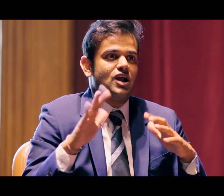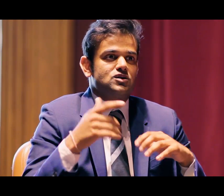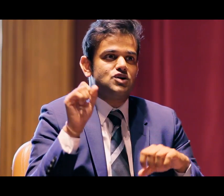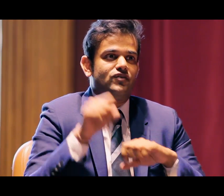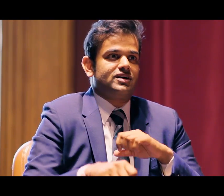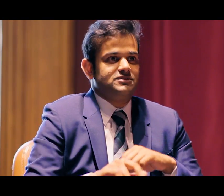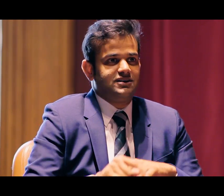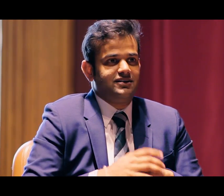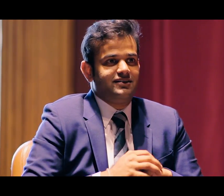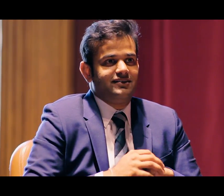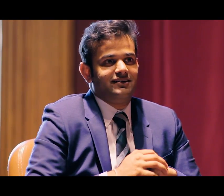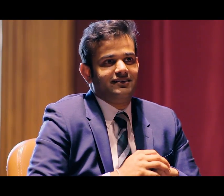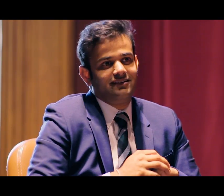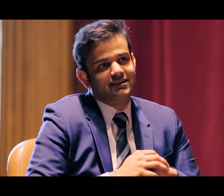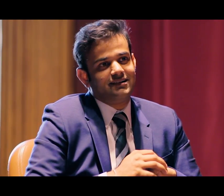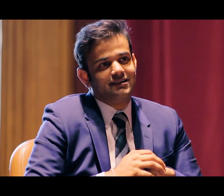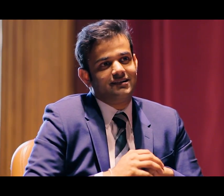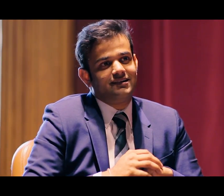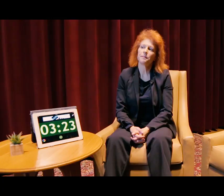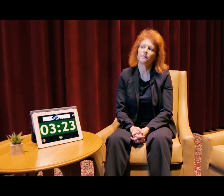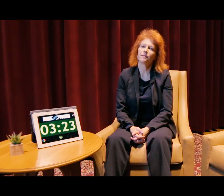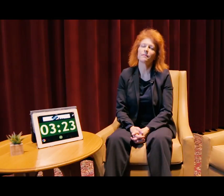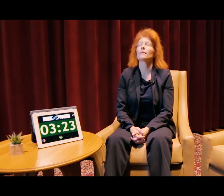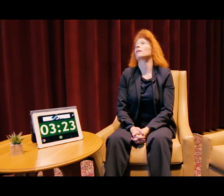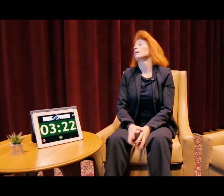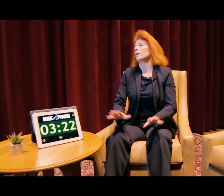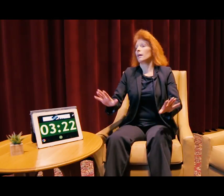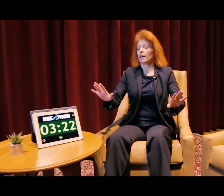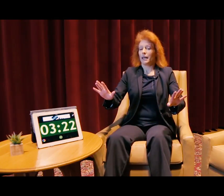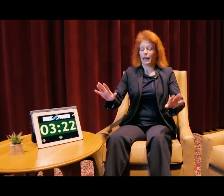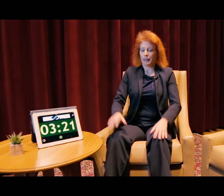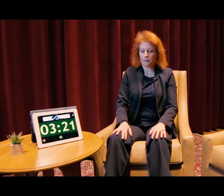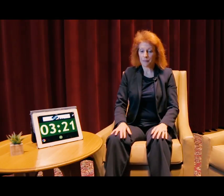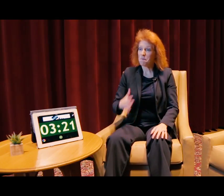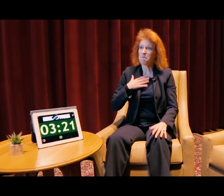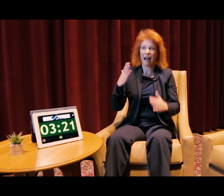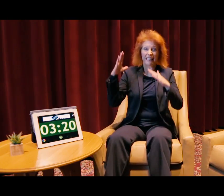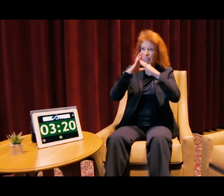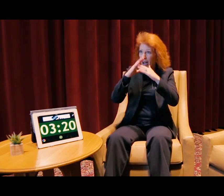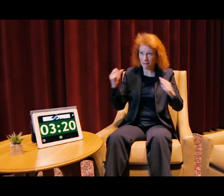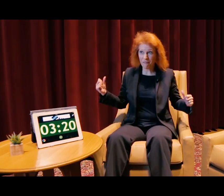What's your biggest fear that you've had to overcome? Oh, my biggest fear that I've overcome?